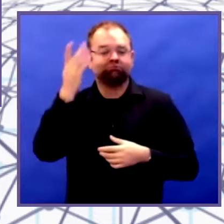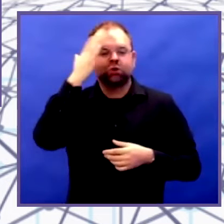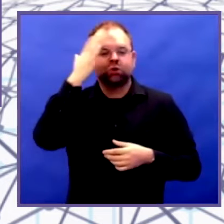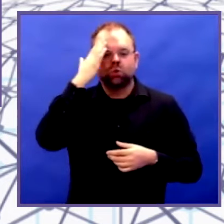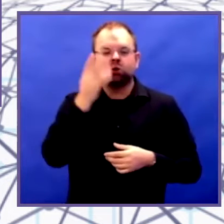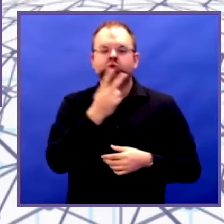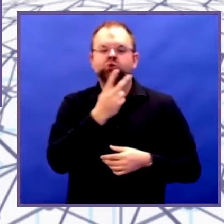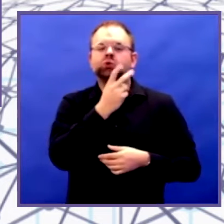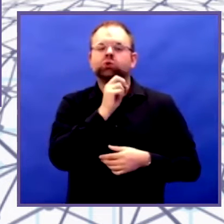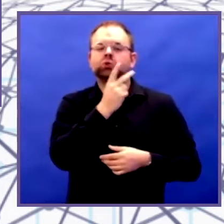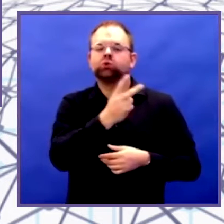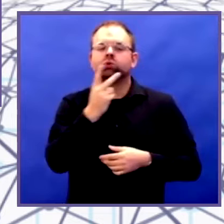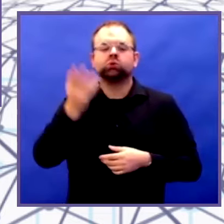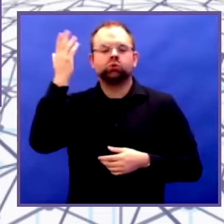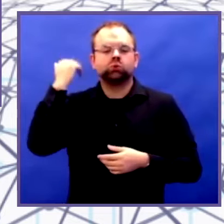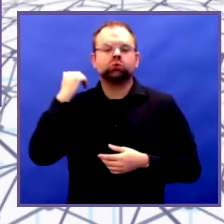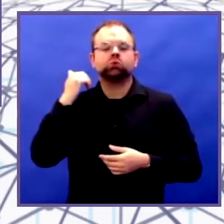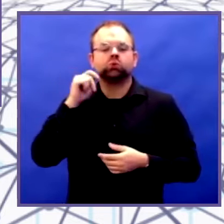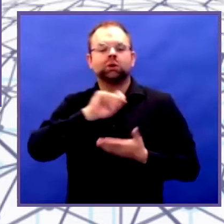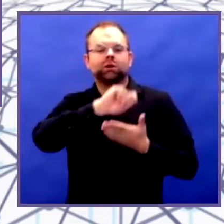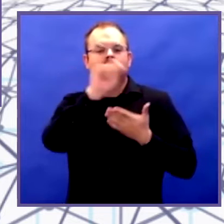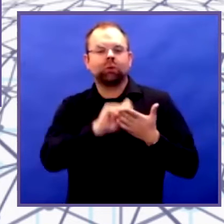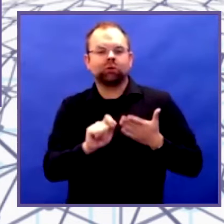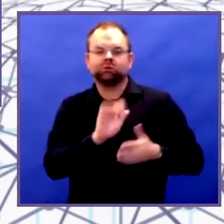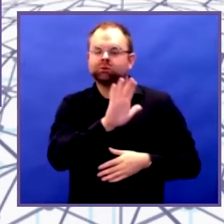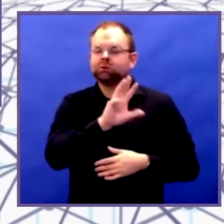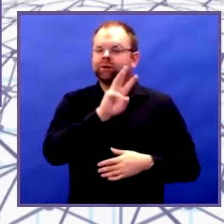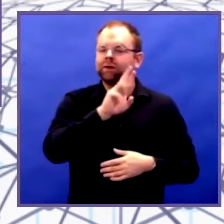That is one in three of us. And this.